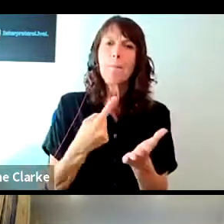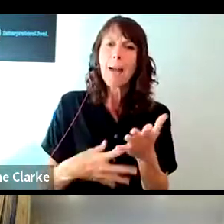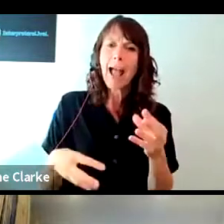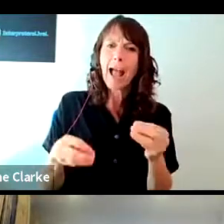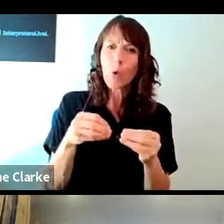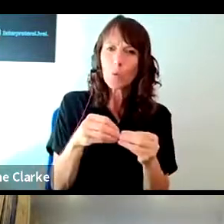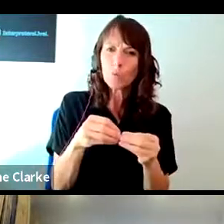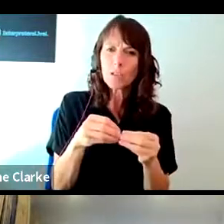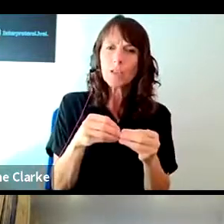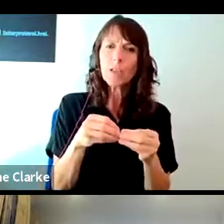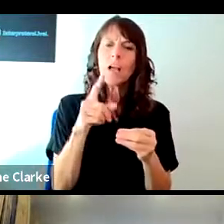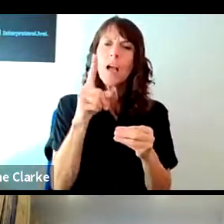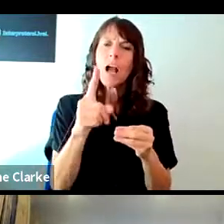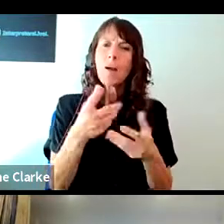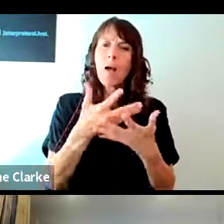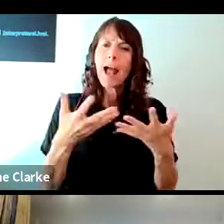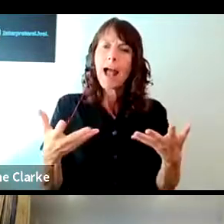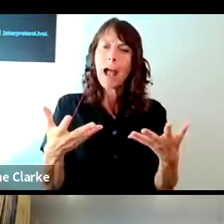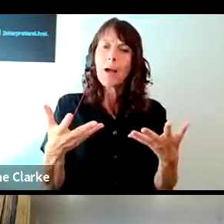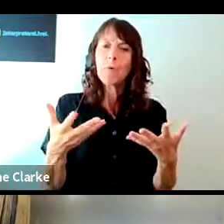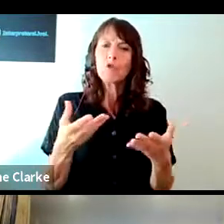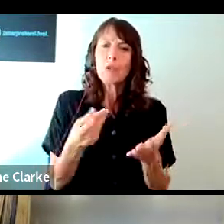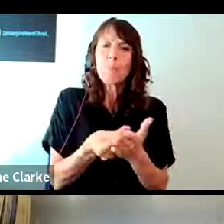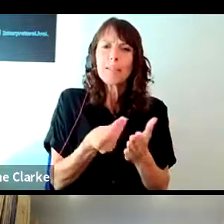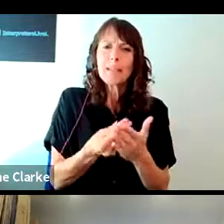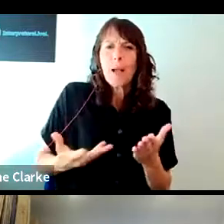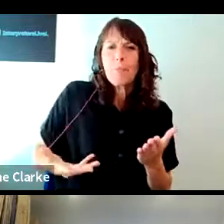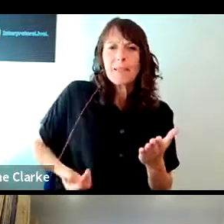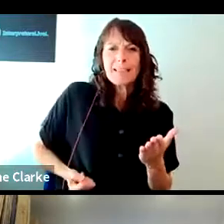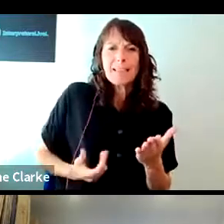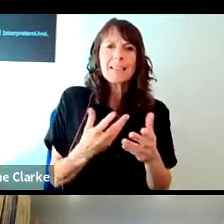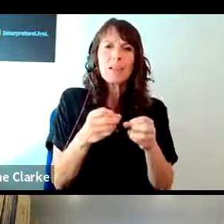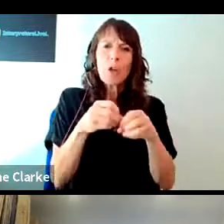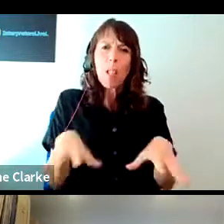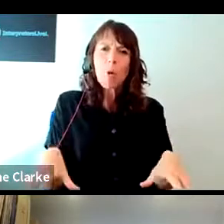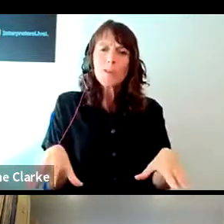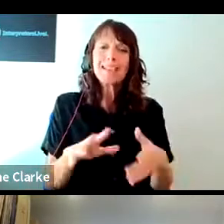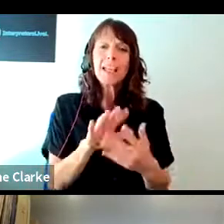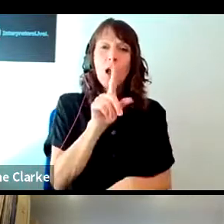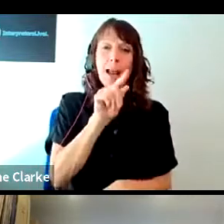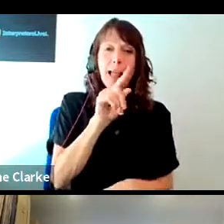by not being accessible. And that was I think, 11 billion. They did it again three years later,